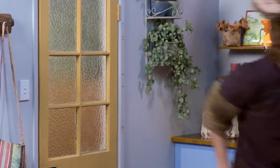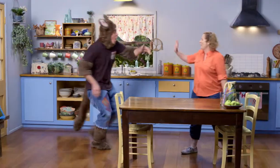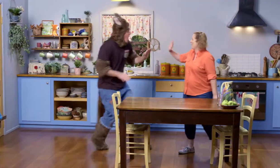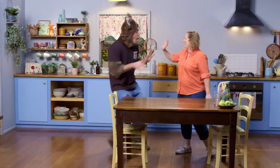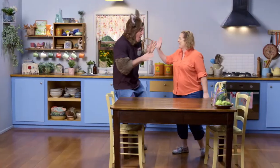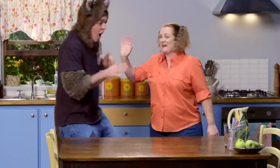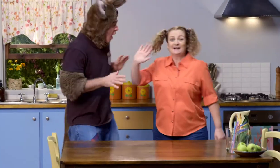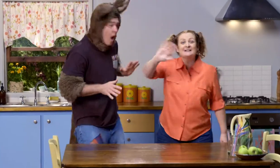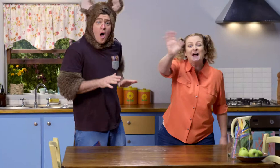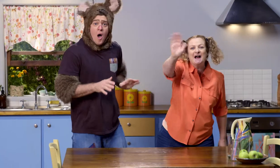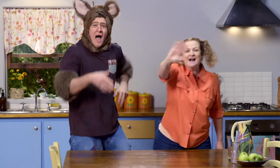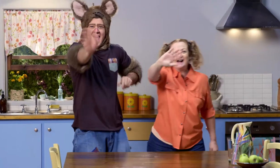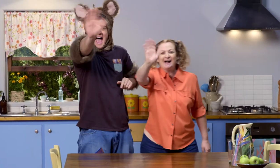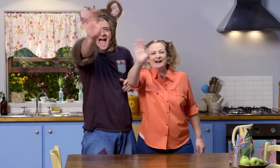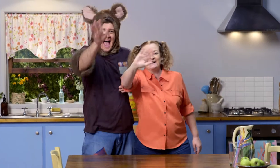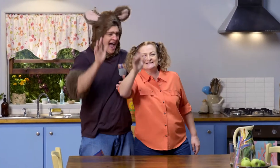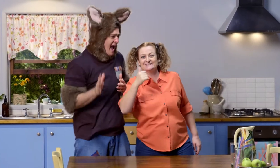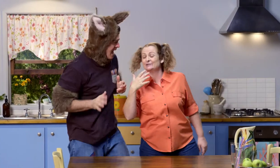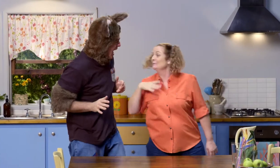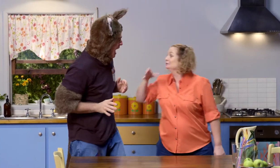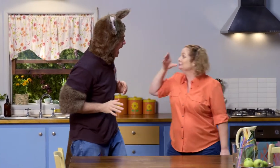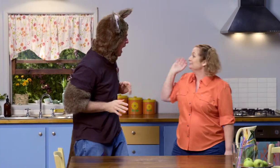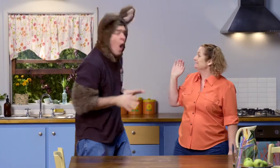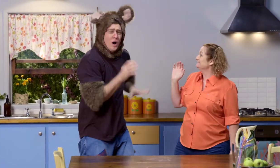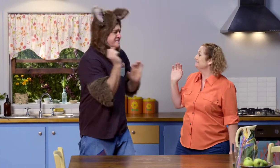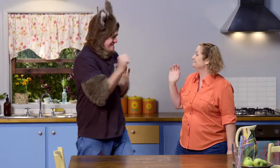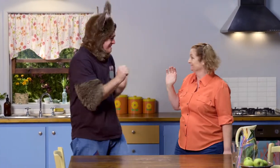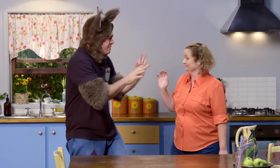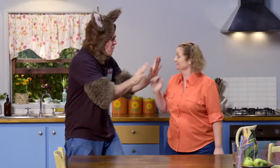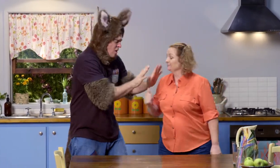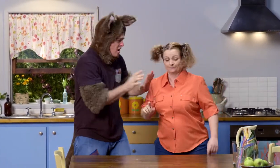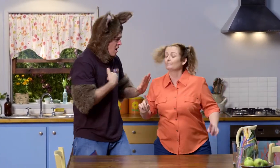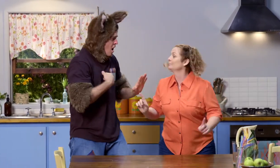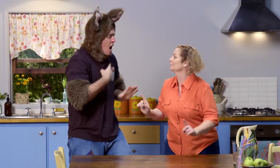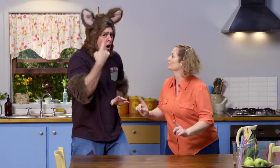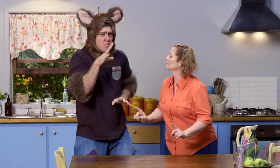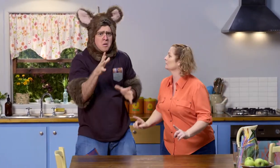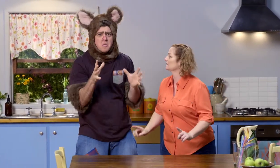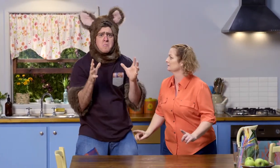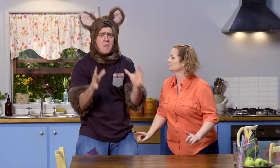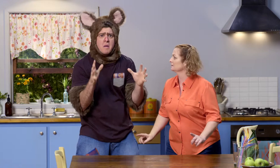Hello. Hi, everyone. Oh. Hi, everyone. Would you like a drink? Yes, but...hang on.